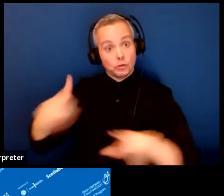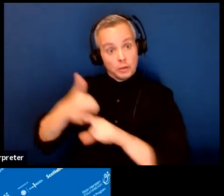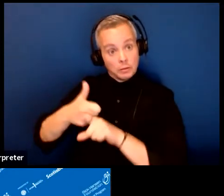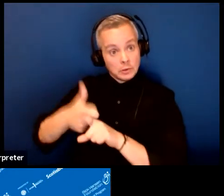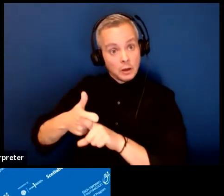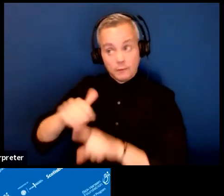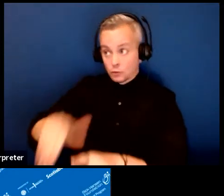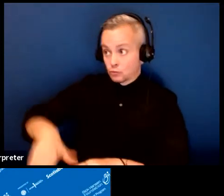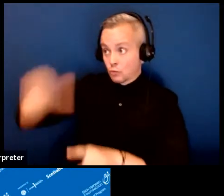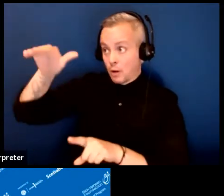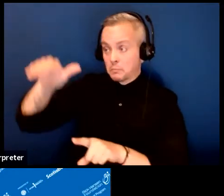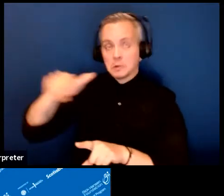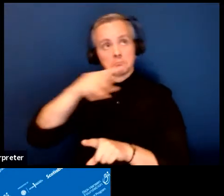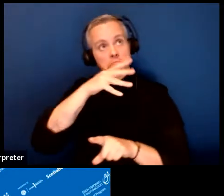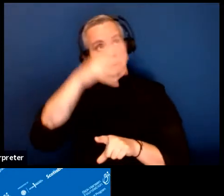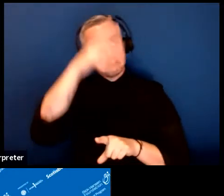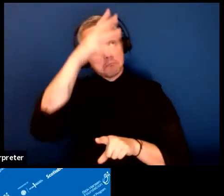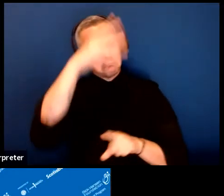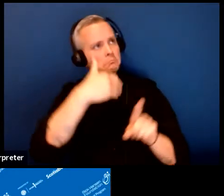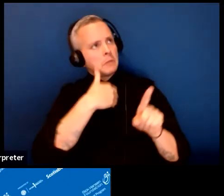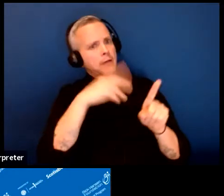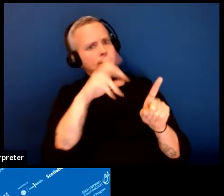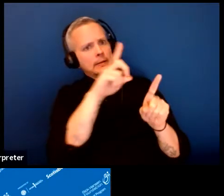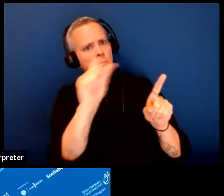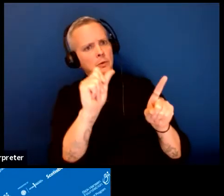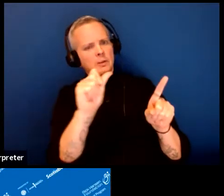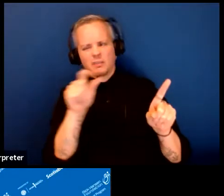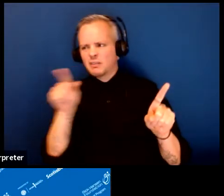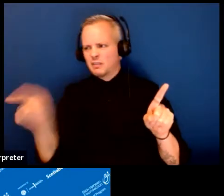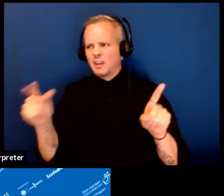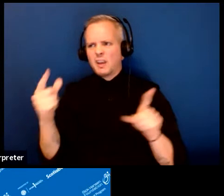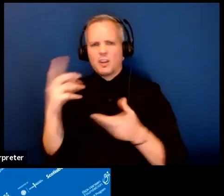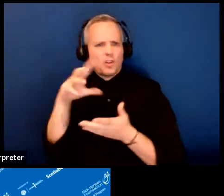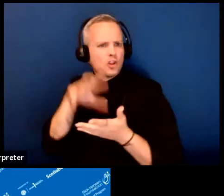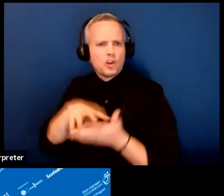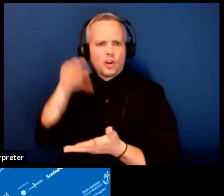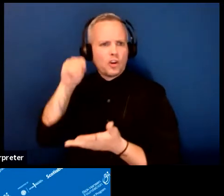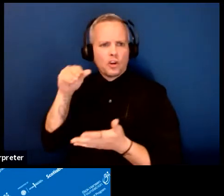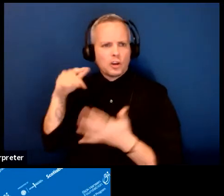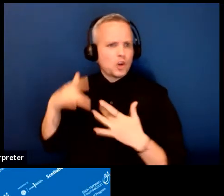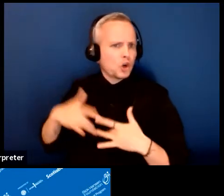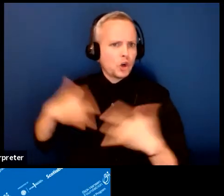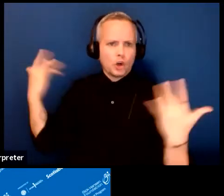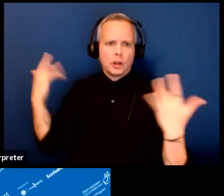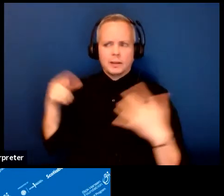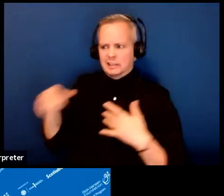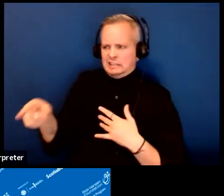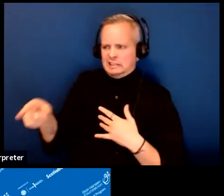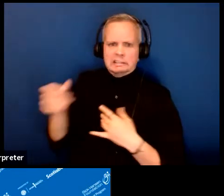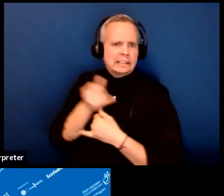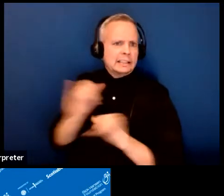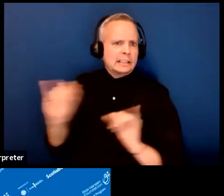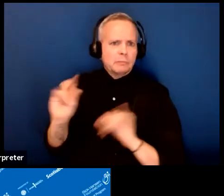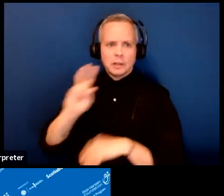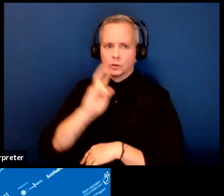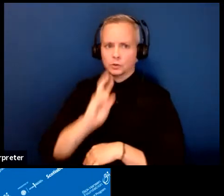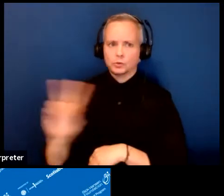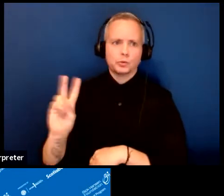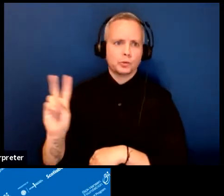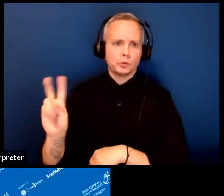OF DISABILITIES. MY SON LEARNED TO BE VERY INDEPENDENT AT THE AGE OF TWO. HE WAS ALREADY MAKING HIS OWN